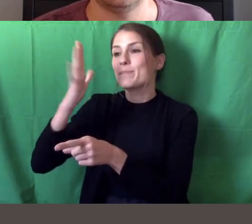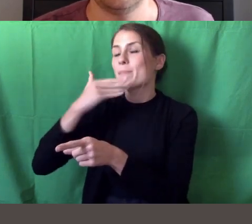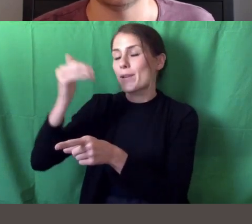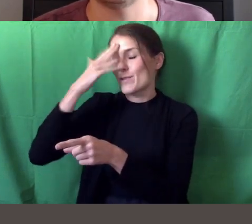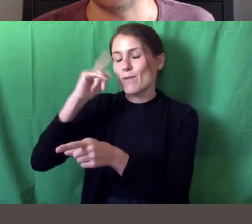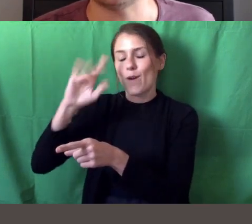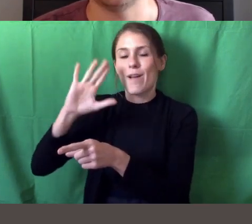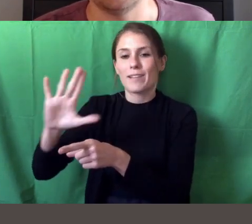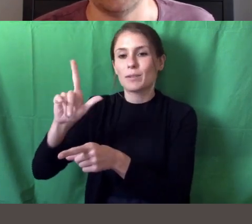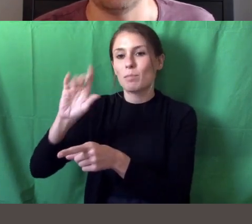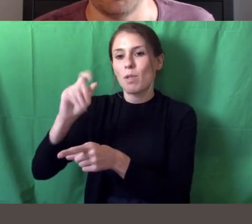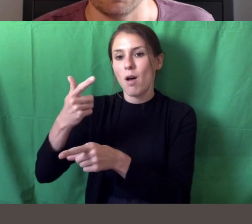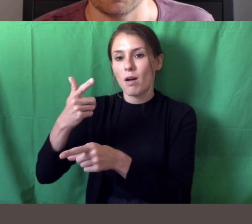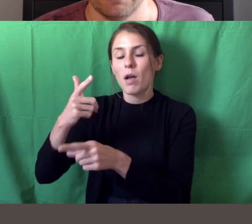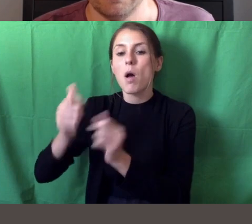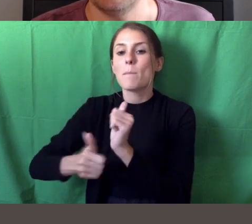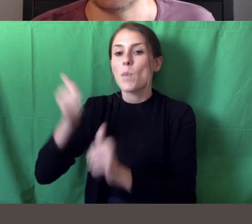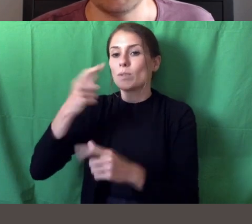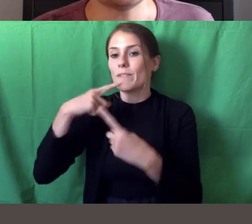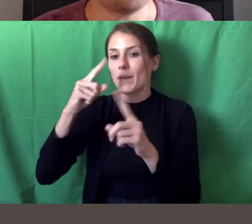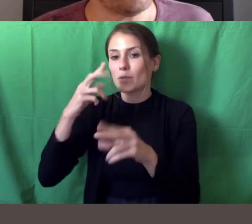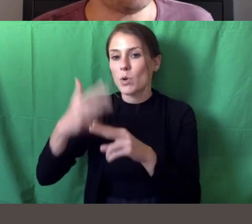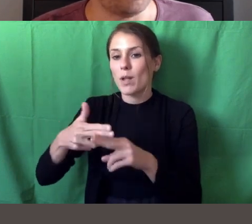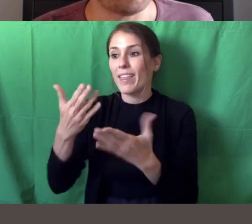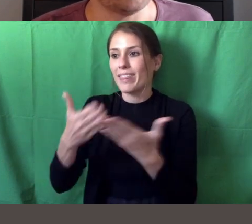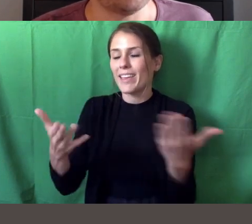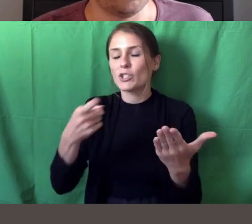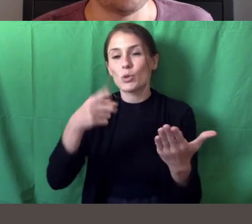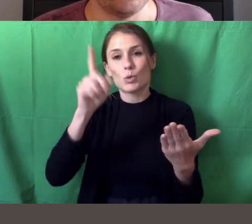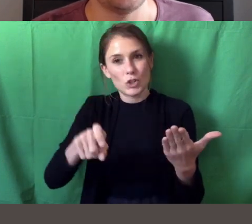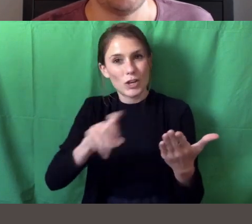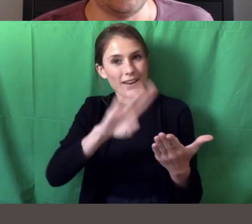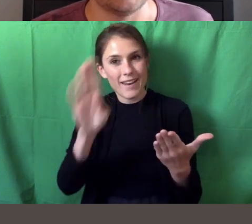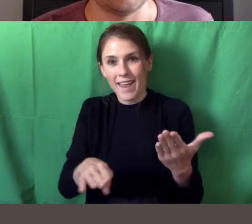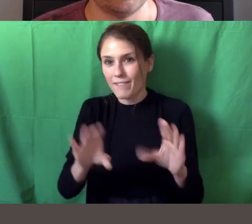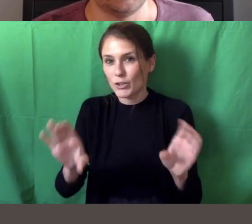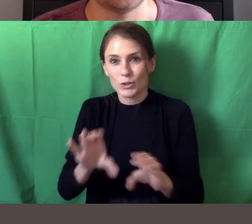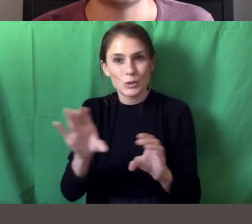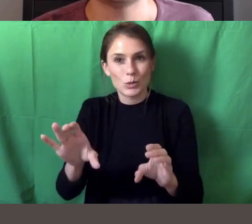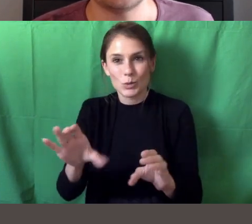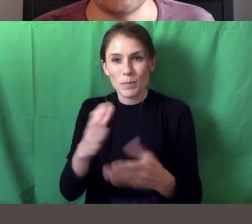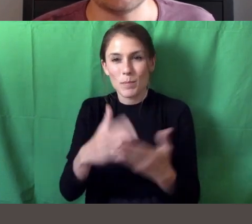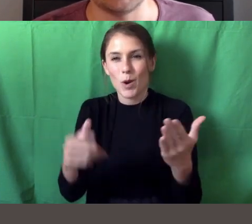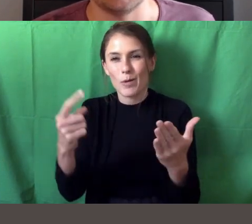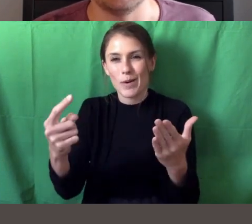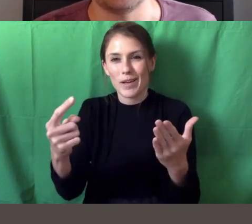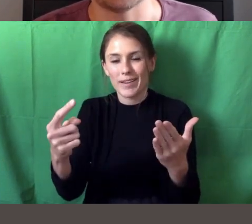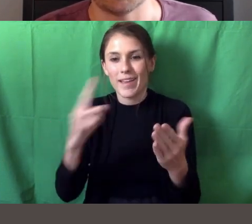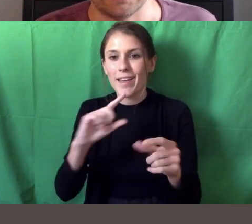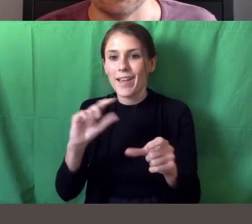Spolsky. Back then, he was best known for his blog. His most famous blog post was Things